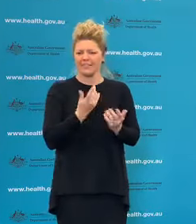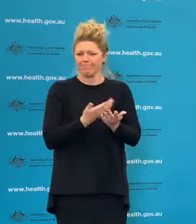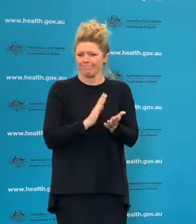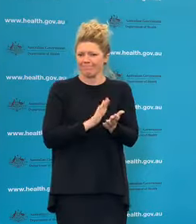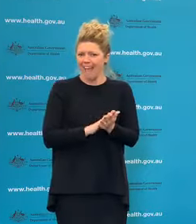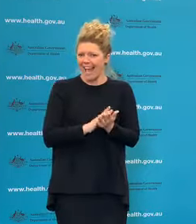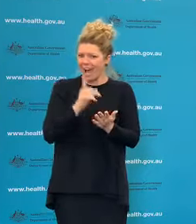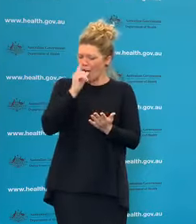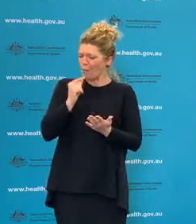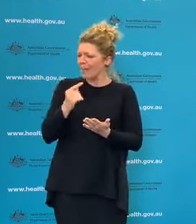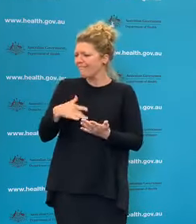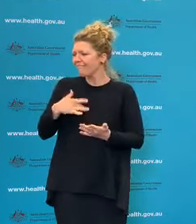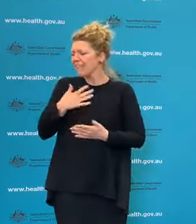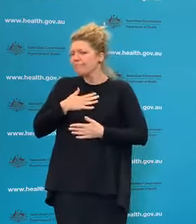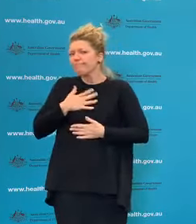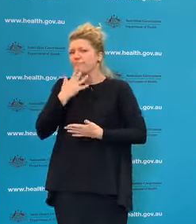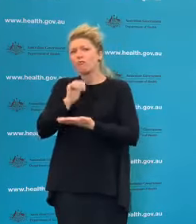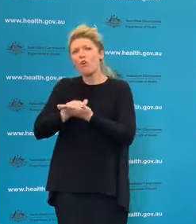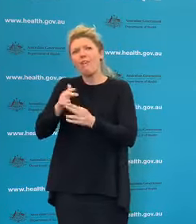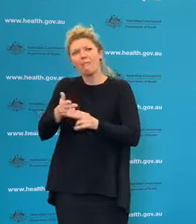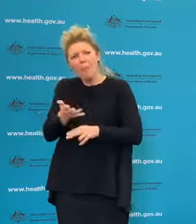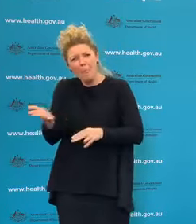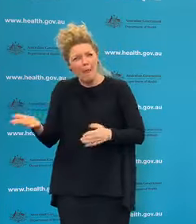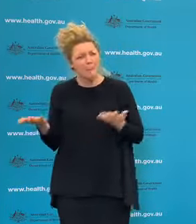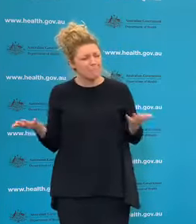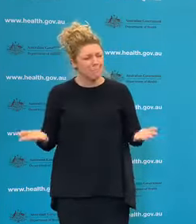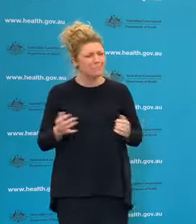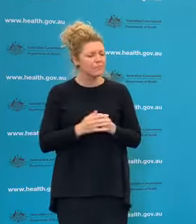Well obviously we express our condolences to those who've lost loved